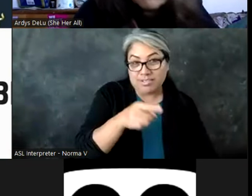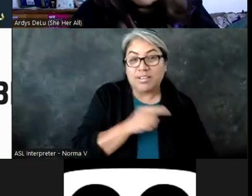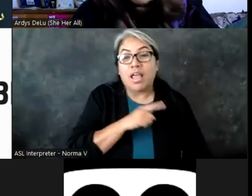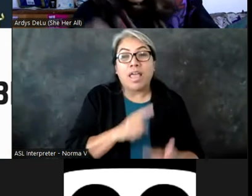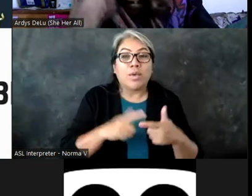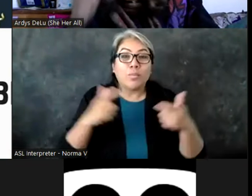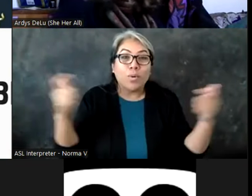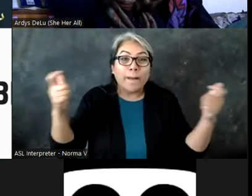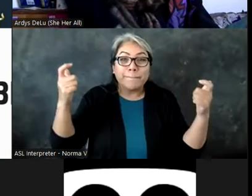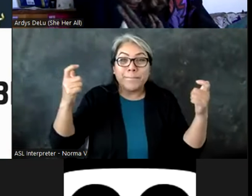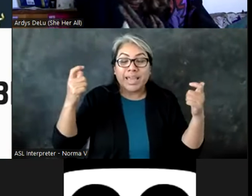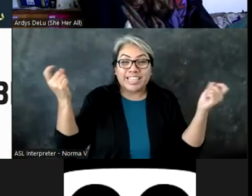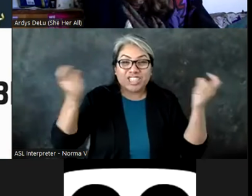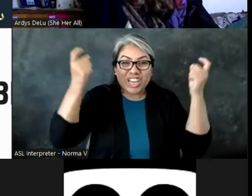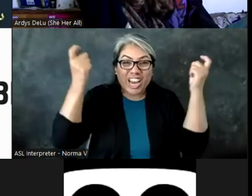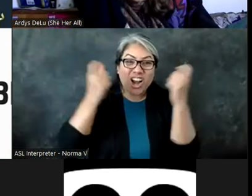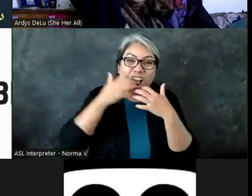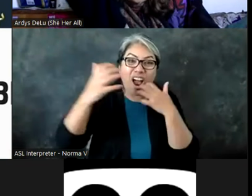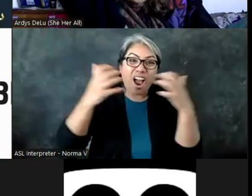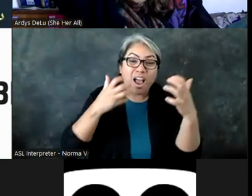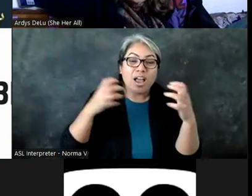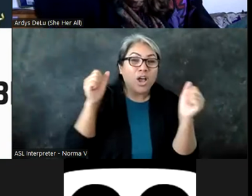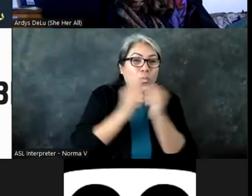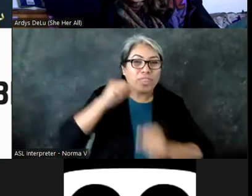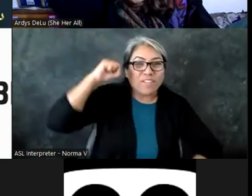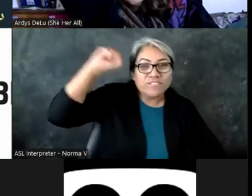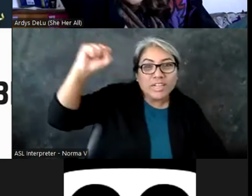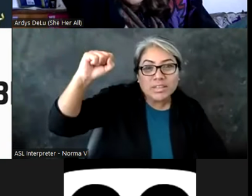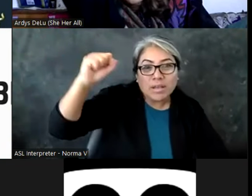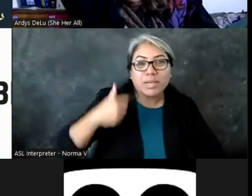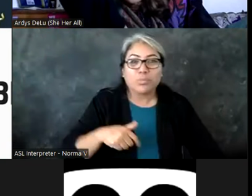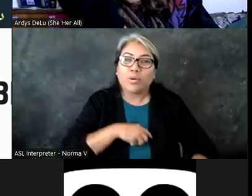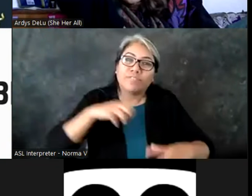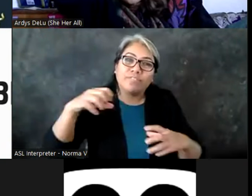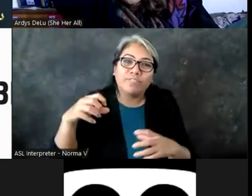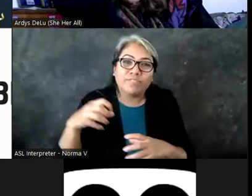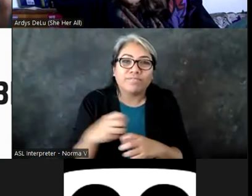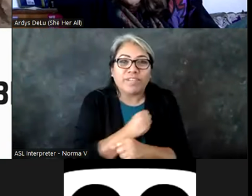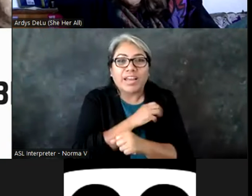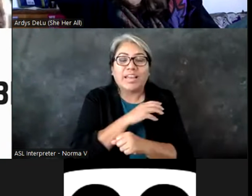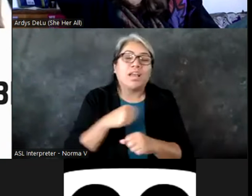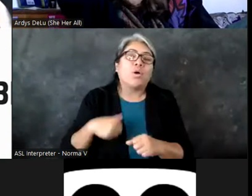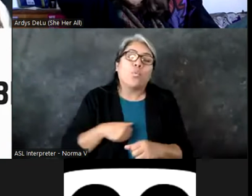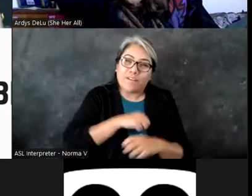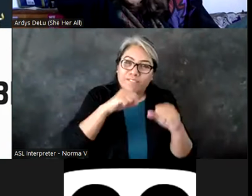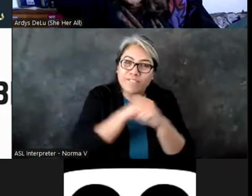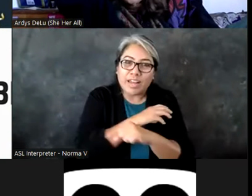other. And I'm going to ask us to come off mute one more time and do one more big cheer . Maybe with our fists up.